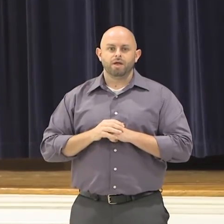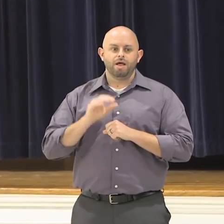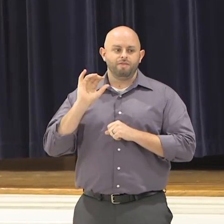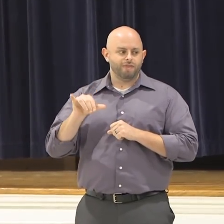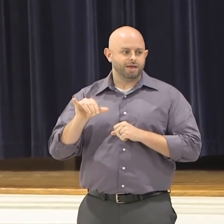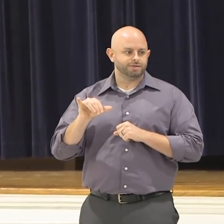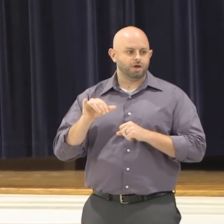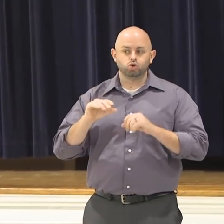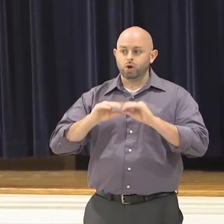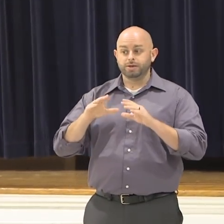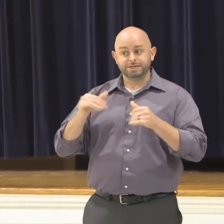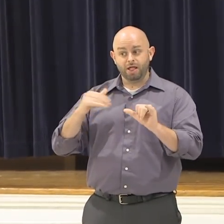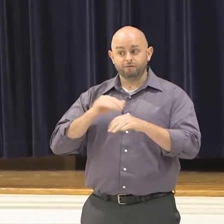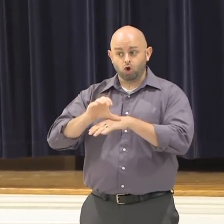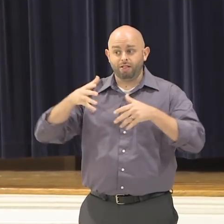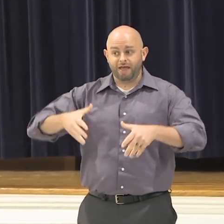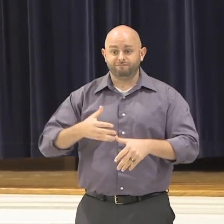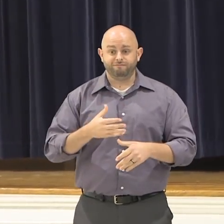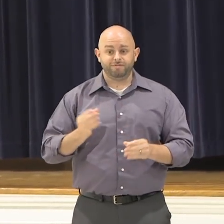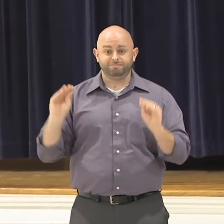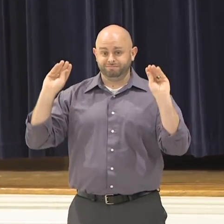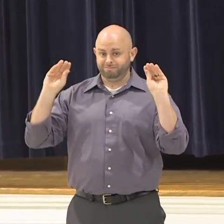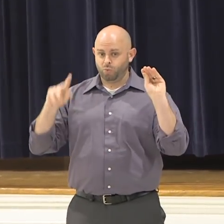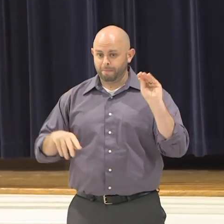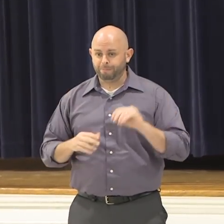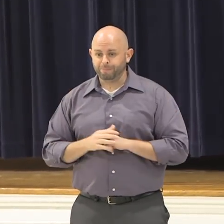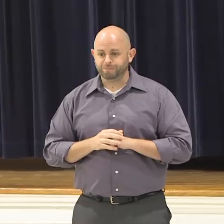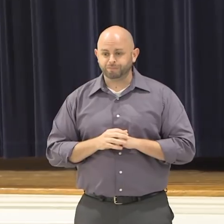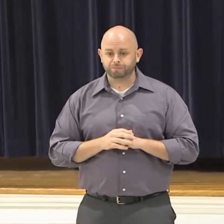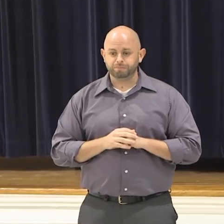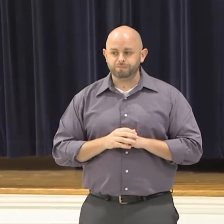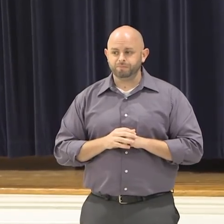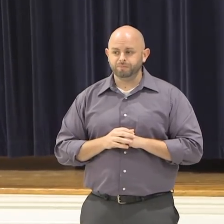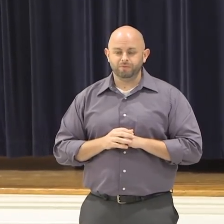transparency I still have chocolate left here okay this this is a hard one